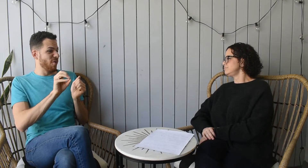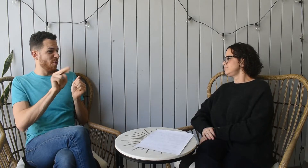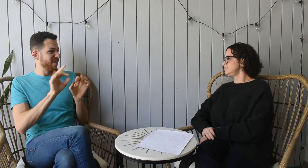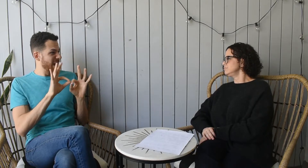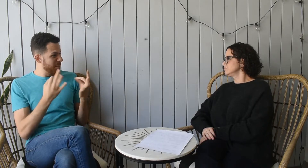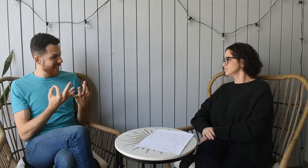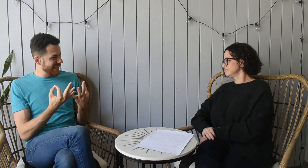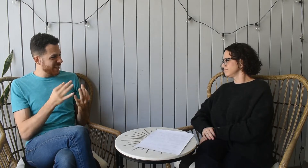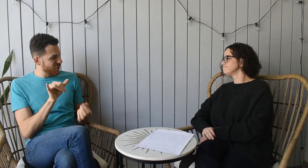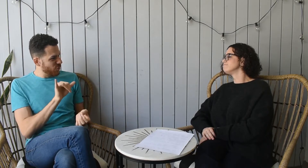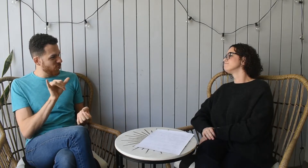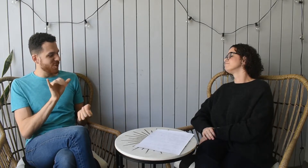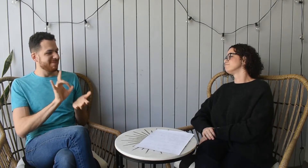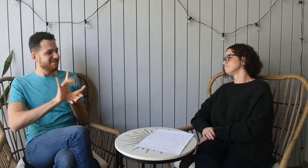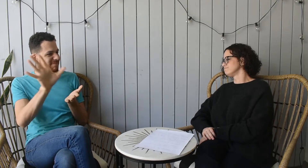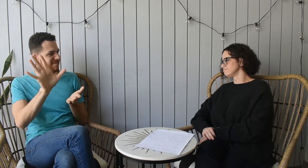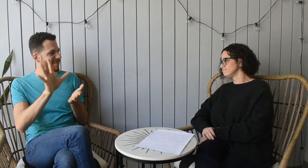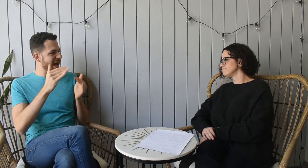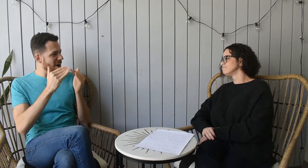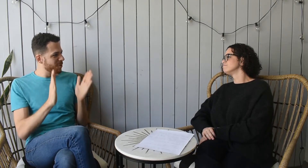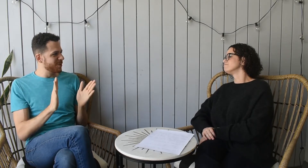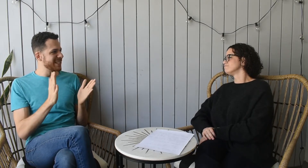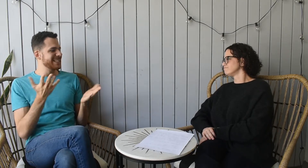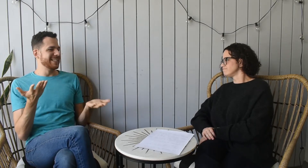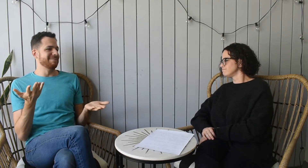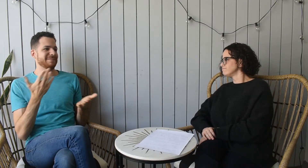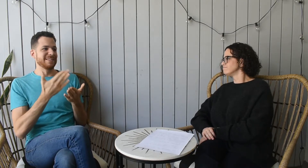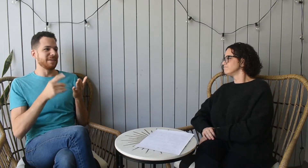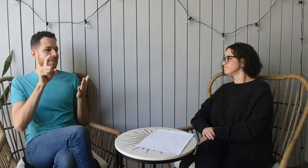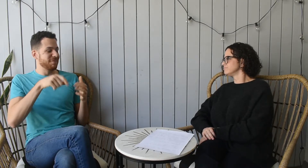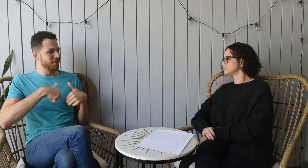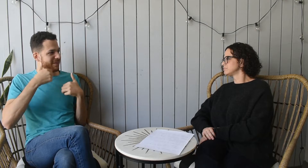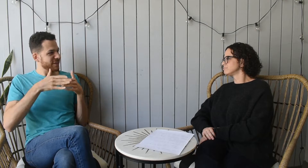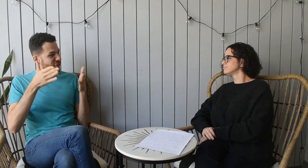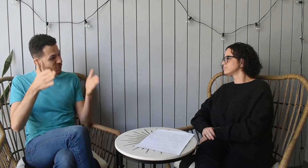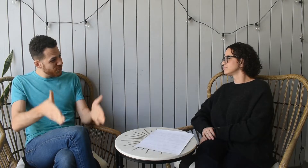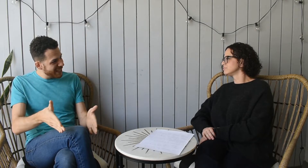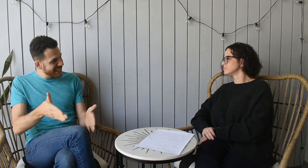Within their own family. Like being kicked out, some end up living on the street.